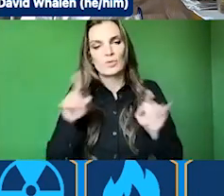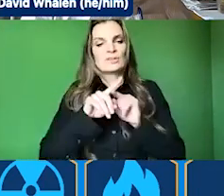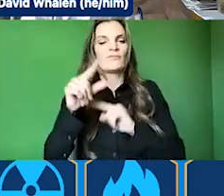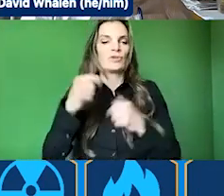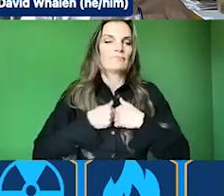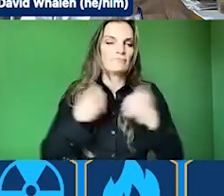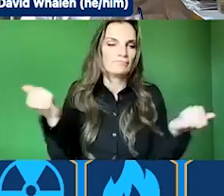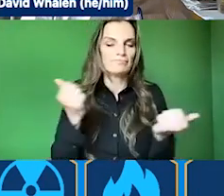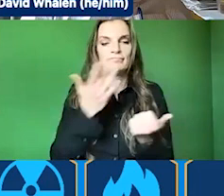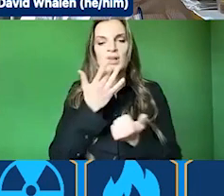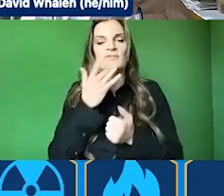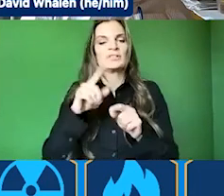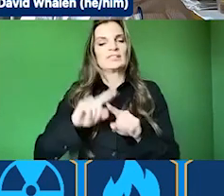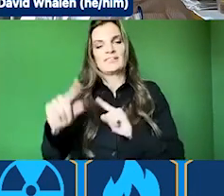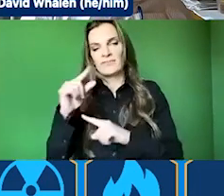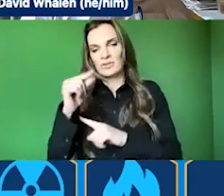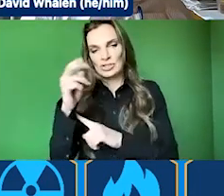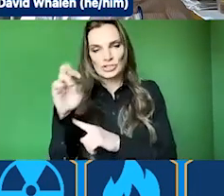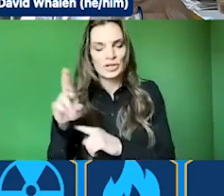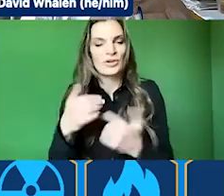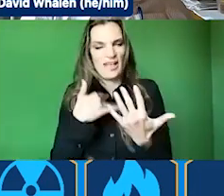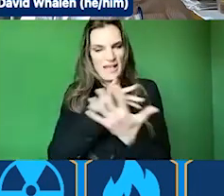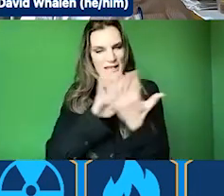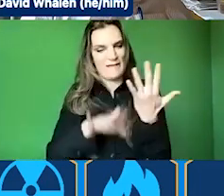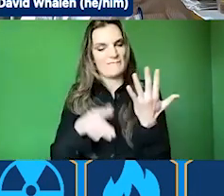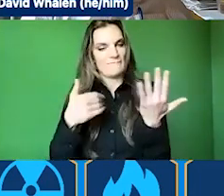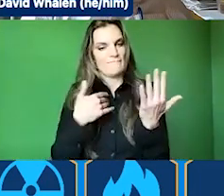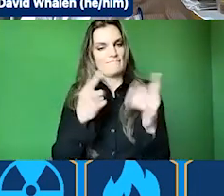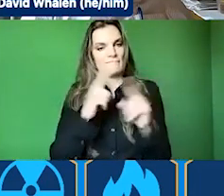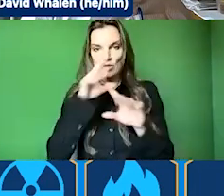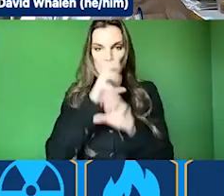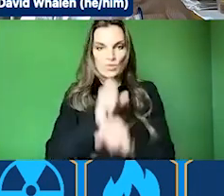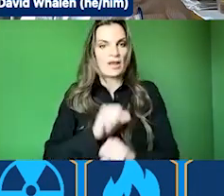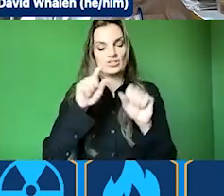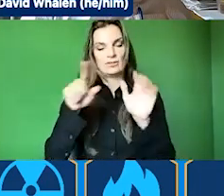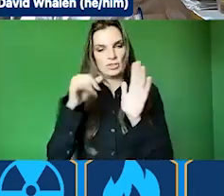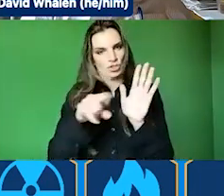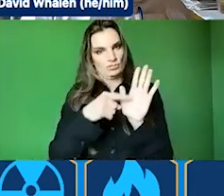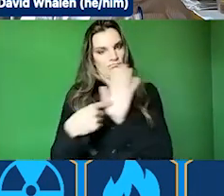and sexual identities and should all be represented when we are talking about disability communities. So some ways that